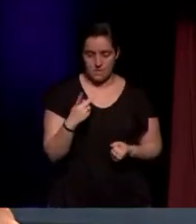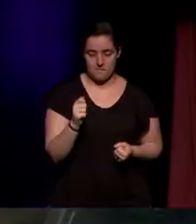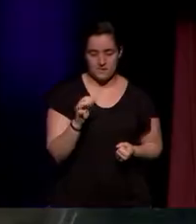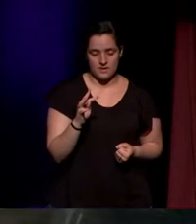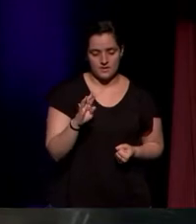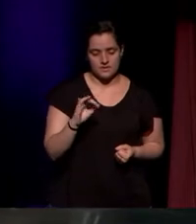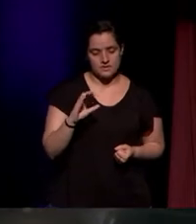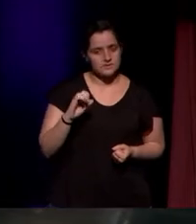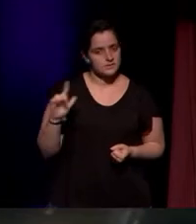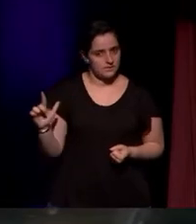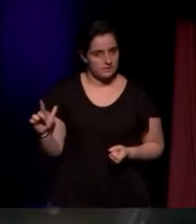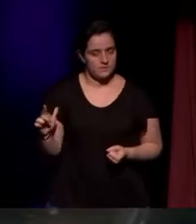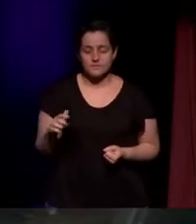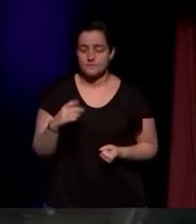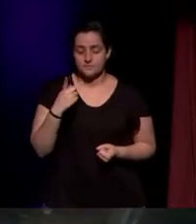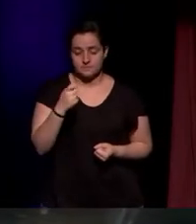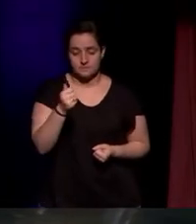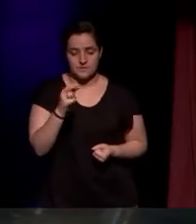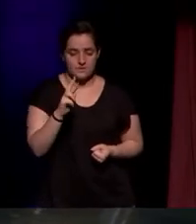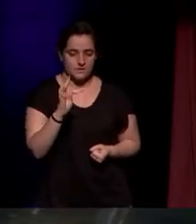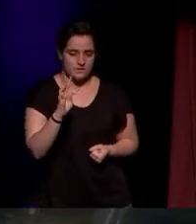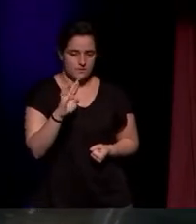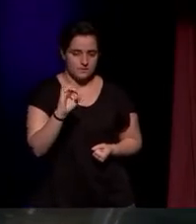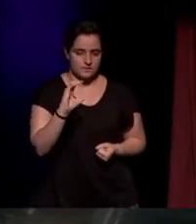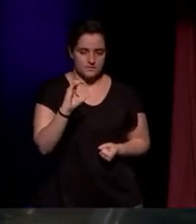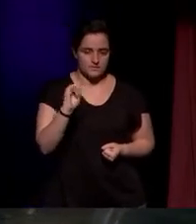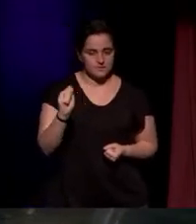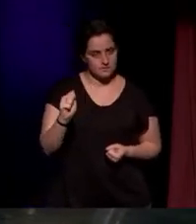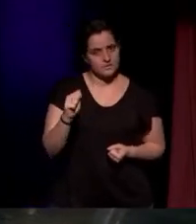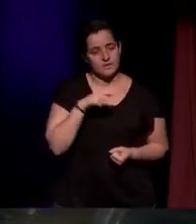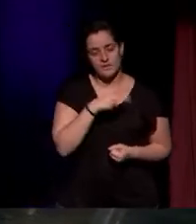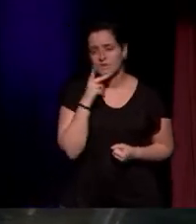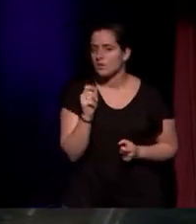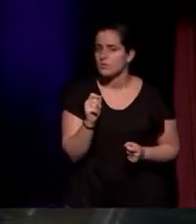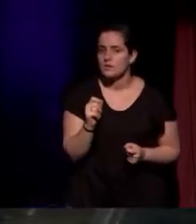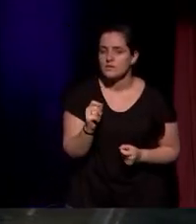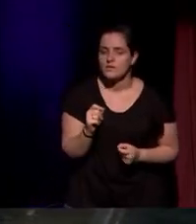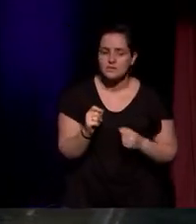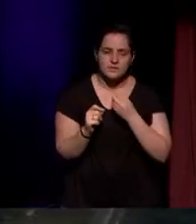who is a feminist from Swaziland, What does she say?